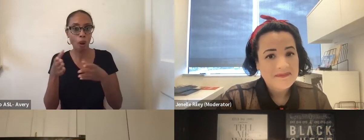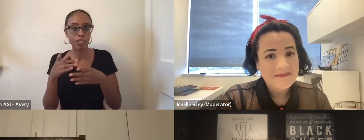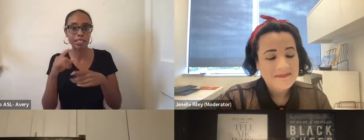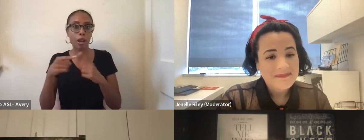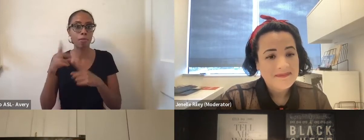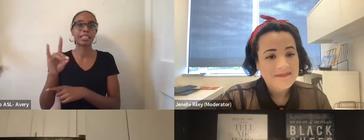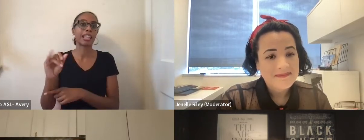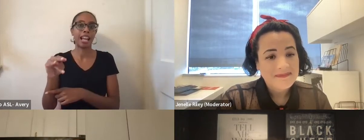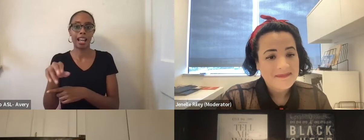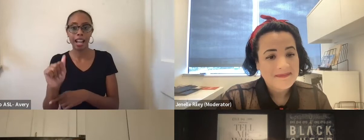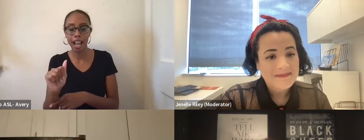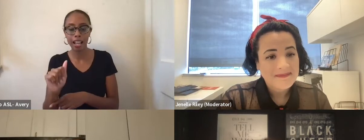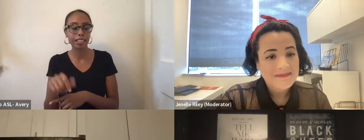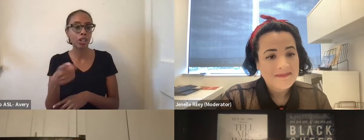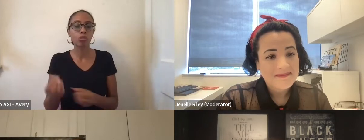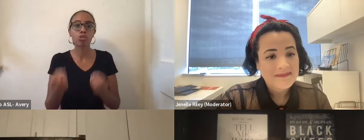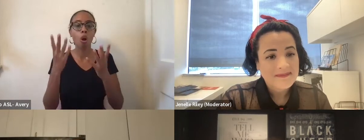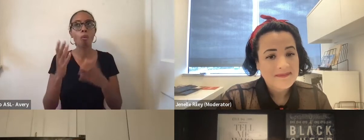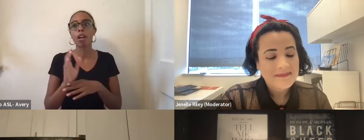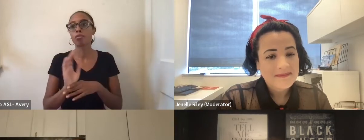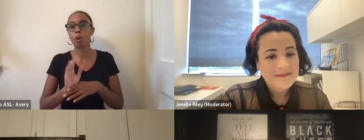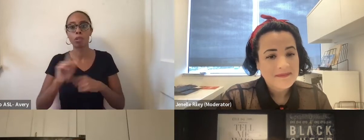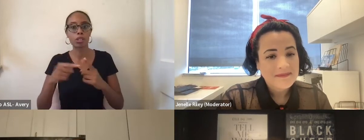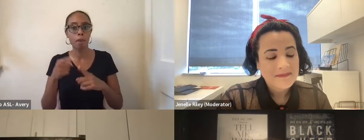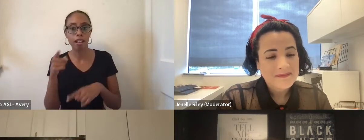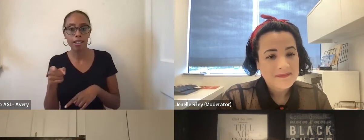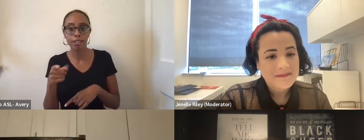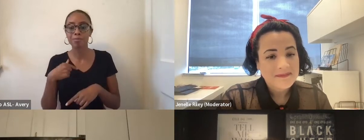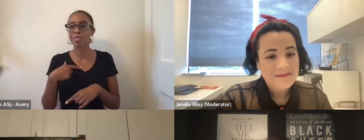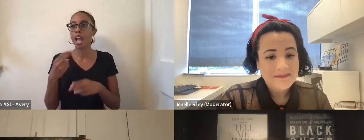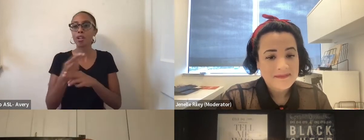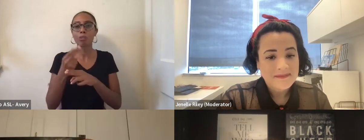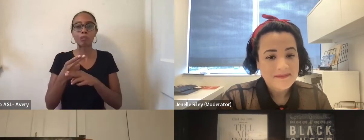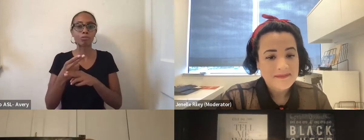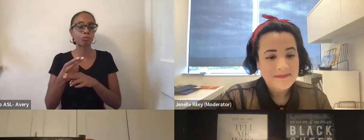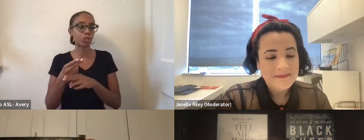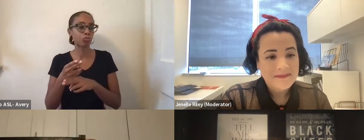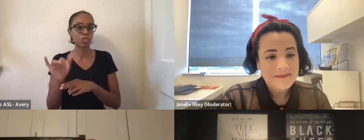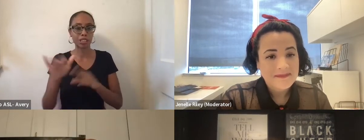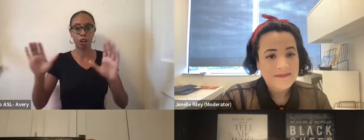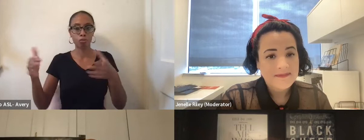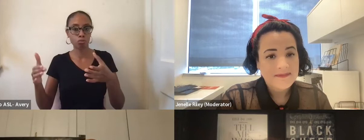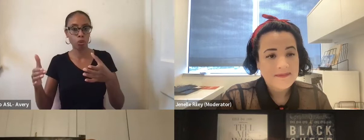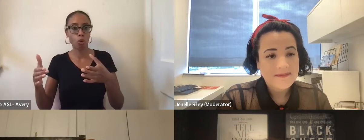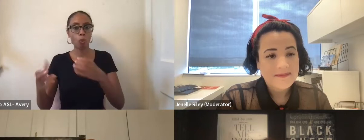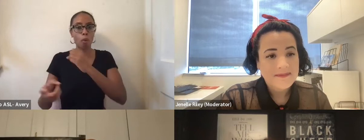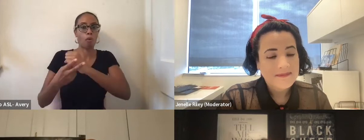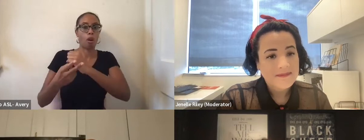archive, I thought it was really important to find new or less seen archive. And I also wanted to be guided by the archive.